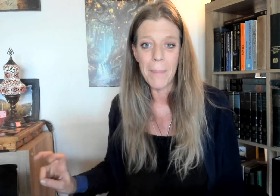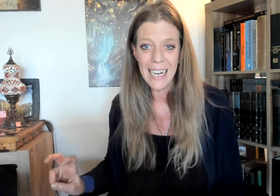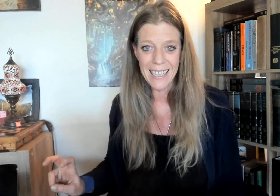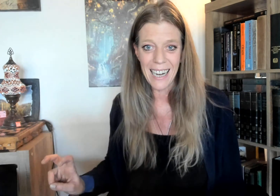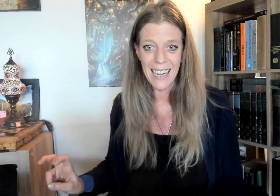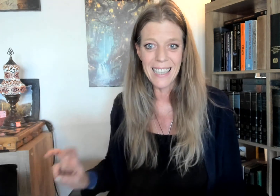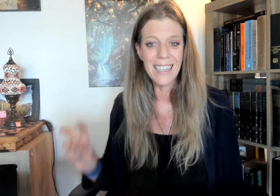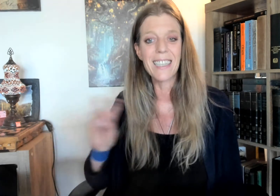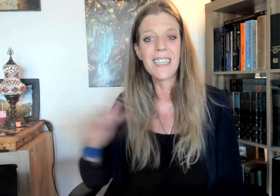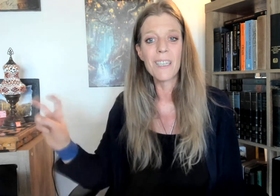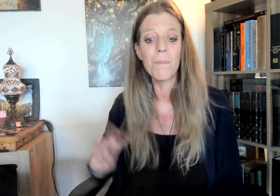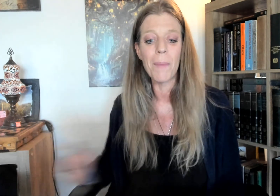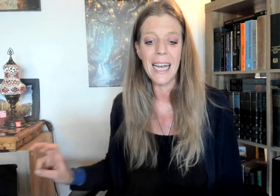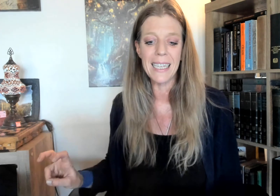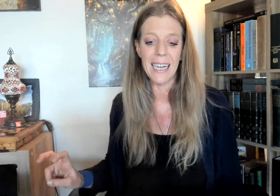PIZZA. PIZZA.